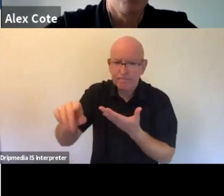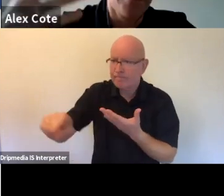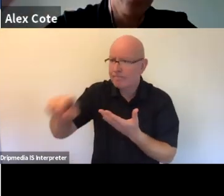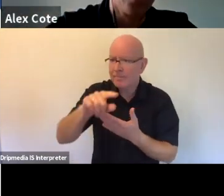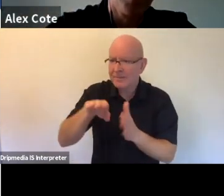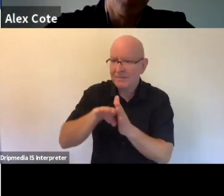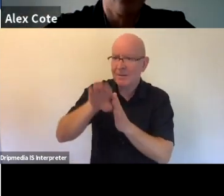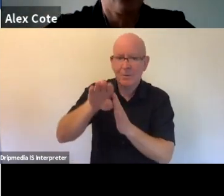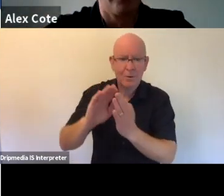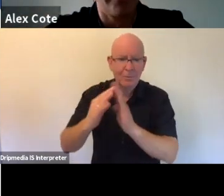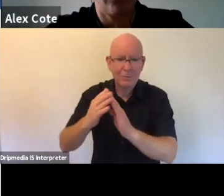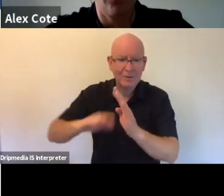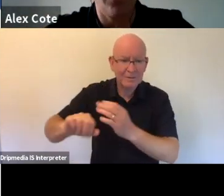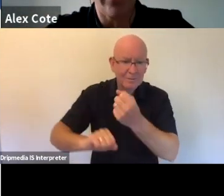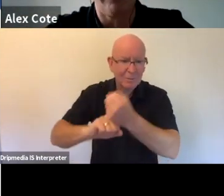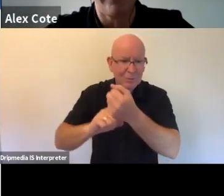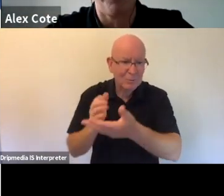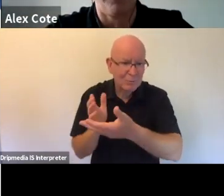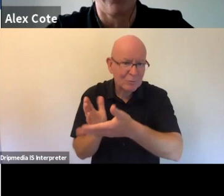and in the coming months we will issue more automatic papers